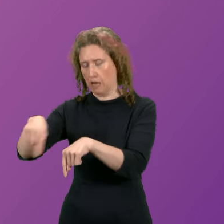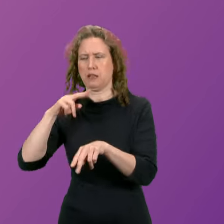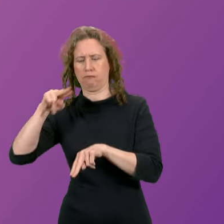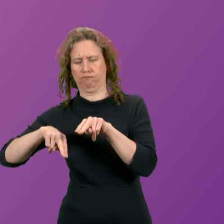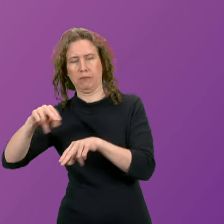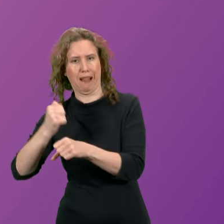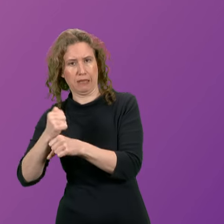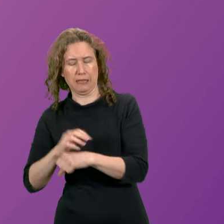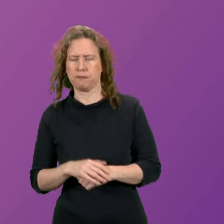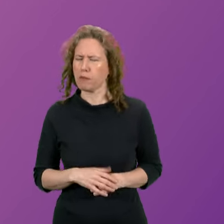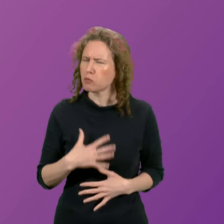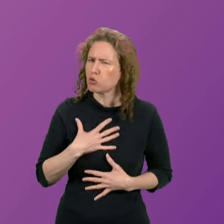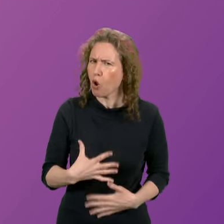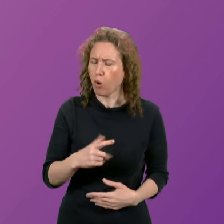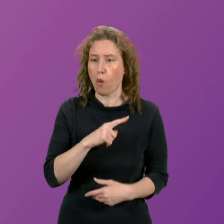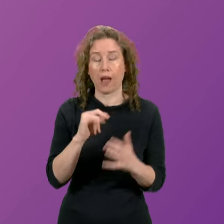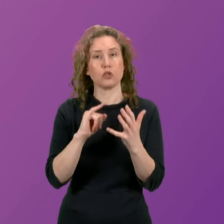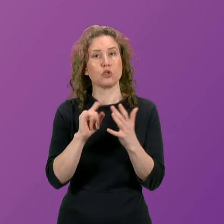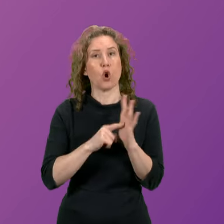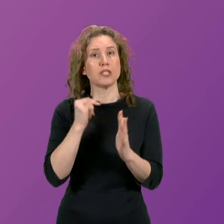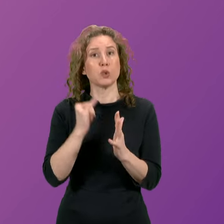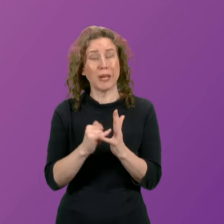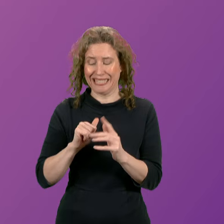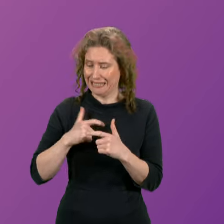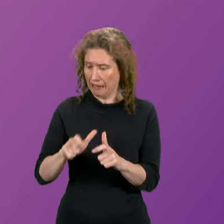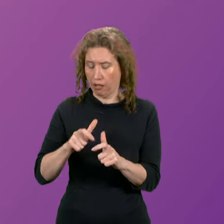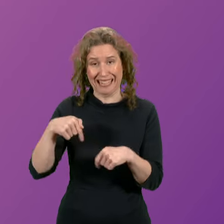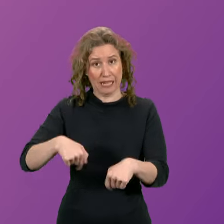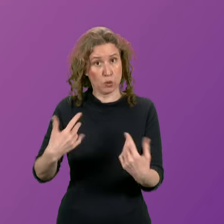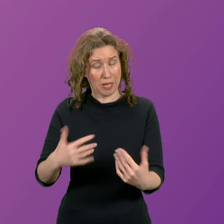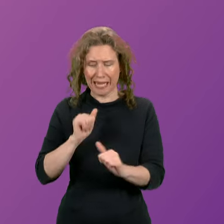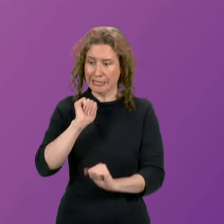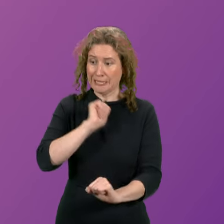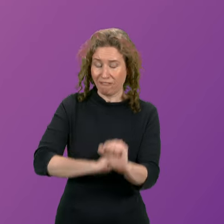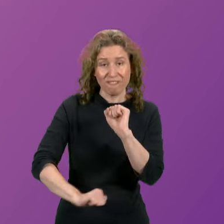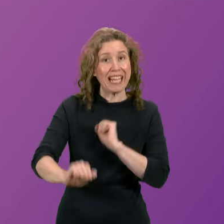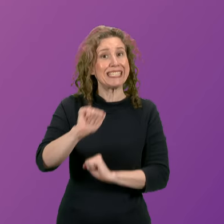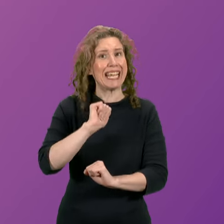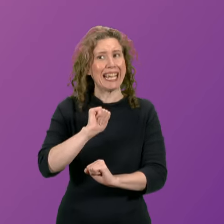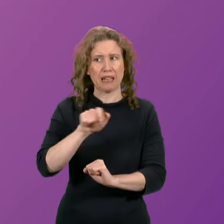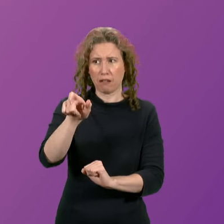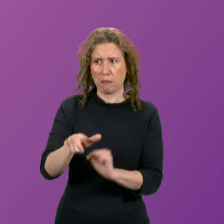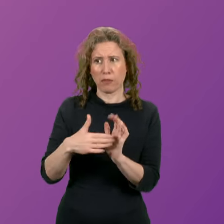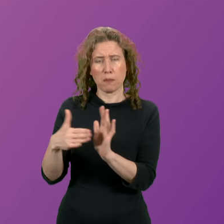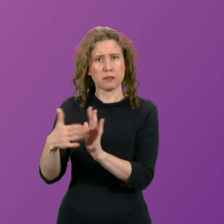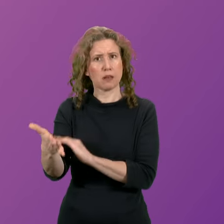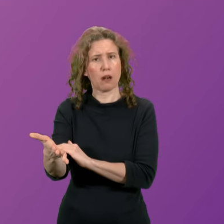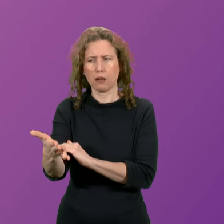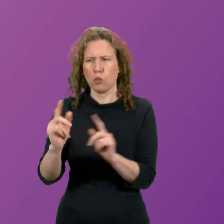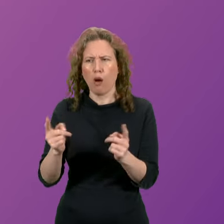Shockingly, John Swinney is standing here today, defending the indefensible. MSPs